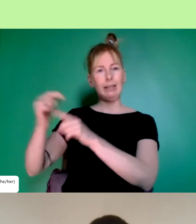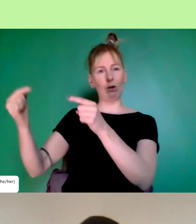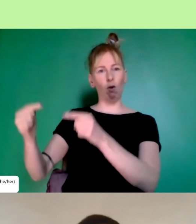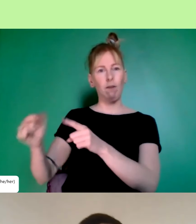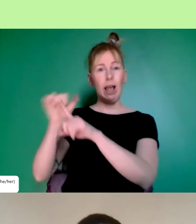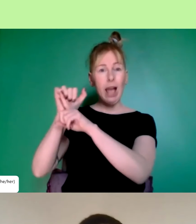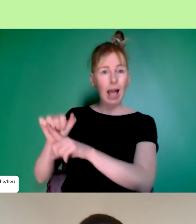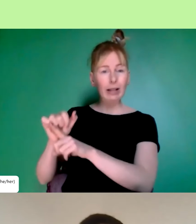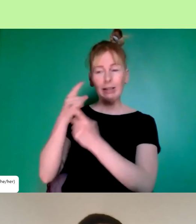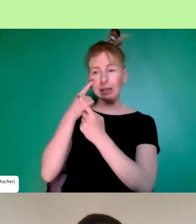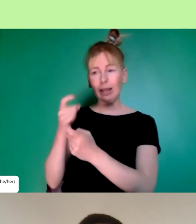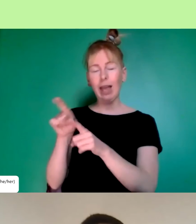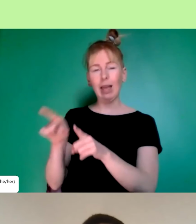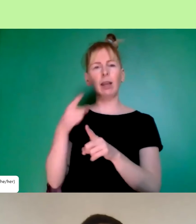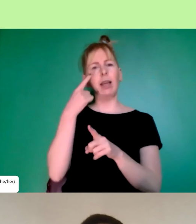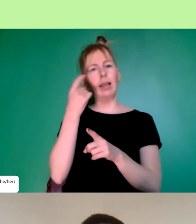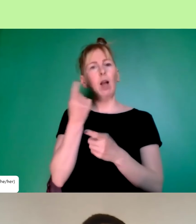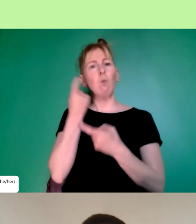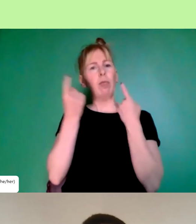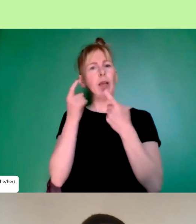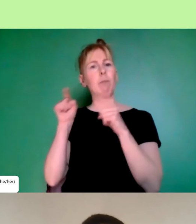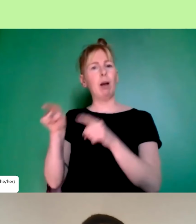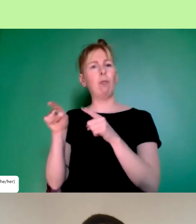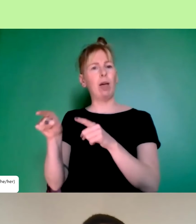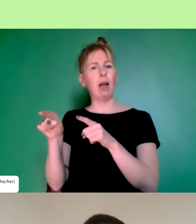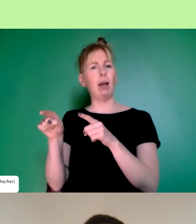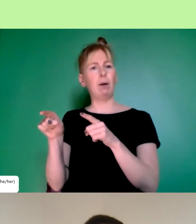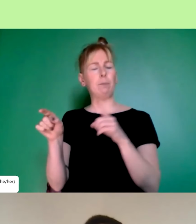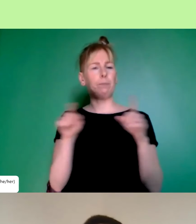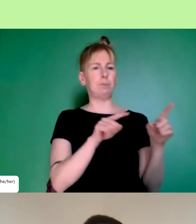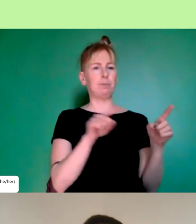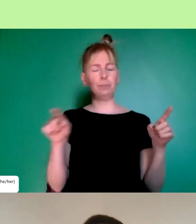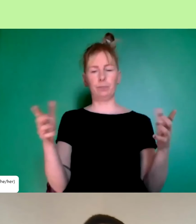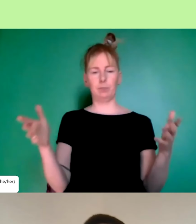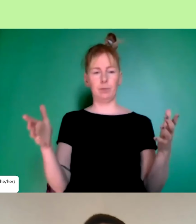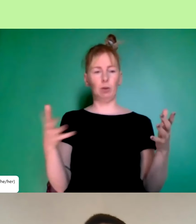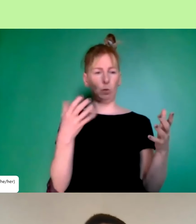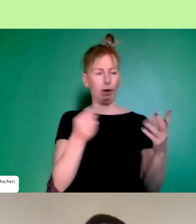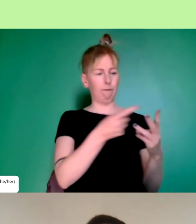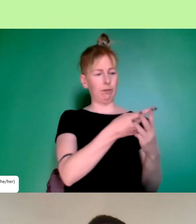Can we think of any examples? And the third question about what you